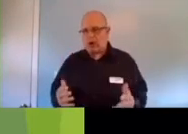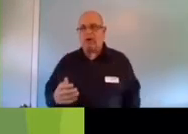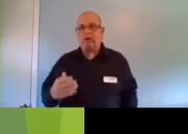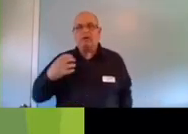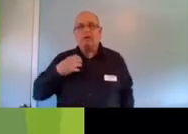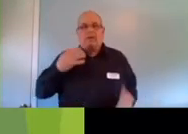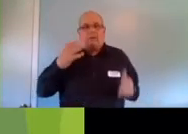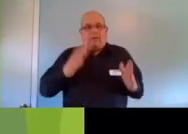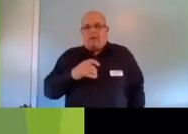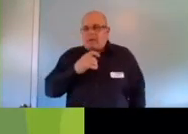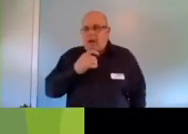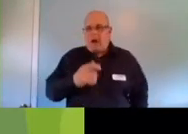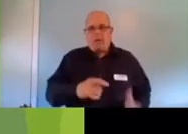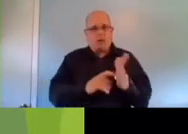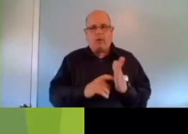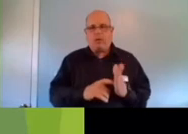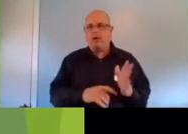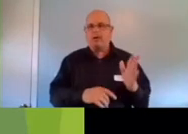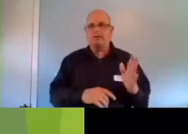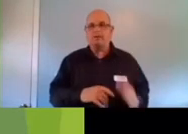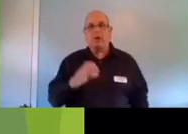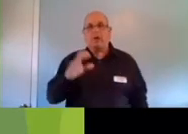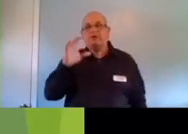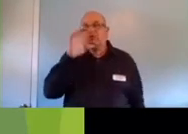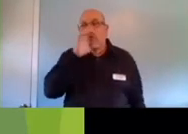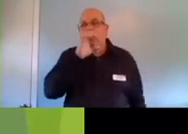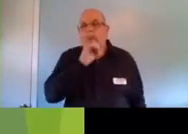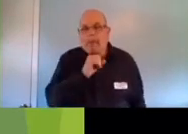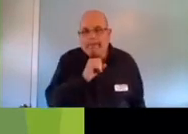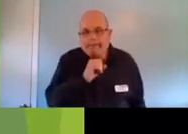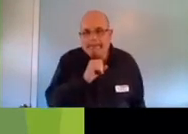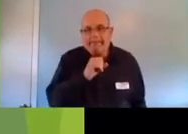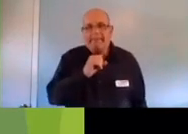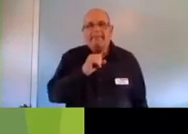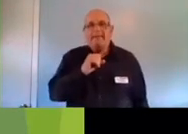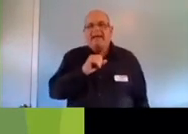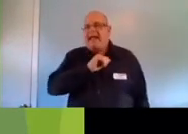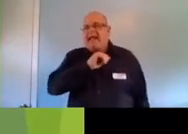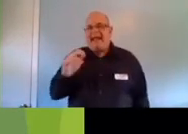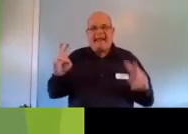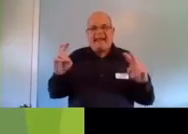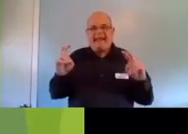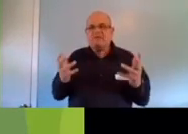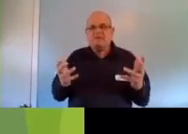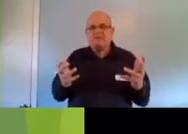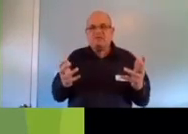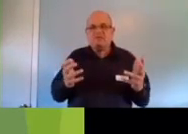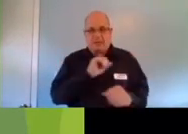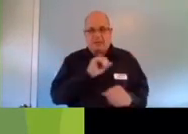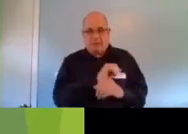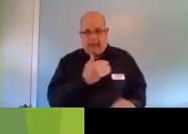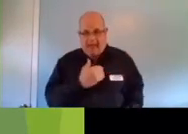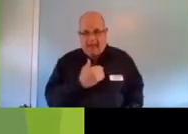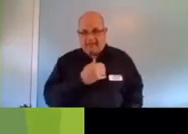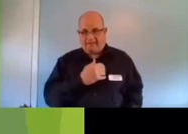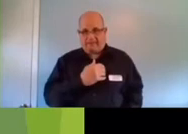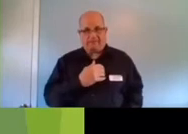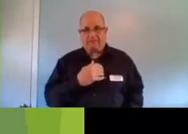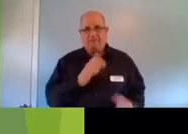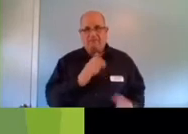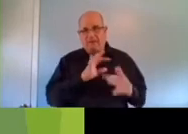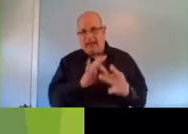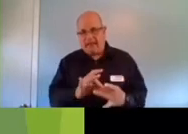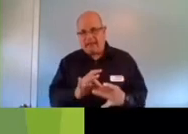not required to just assume that any issue that employee has on the job is relating to